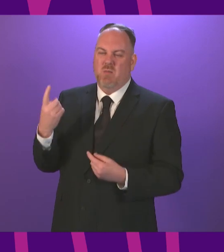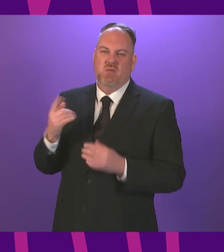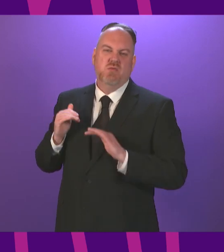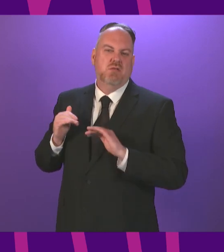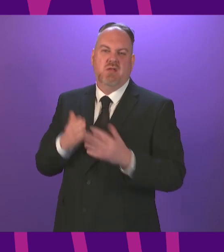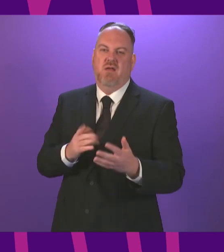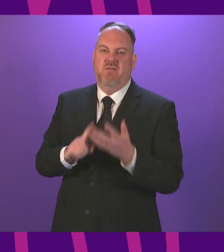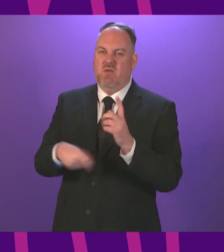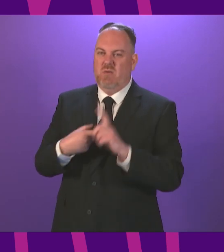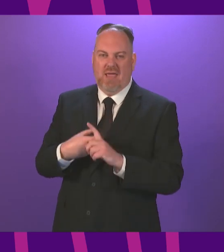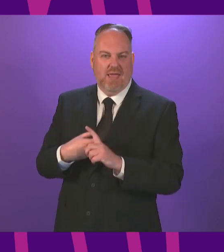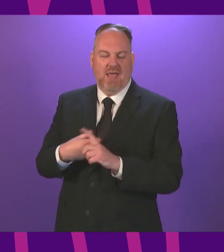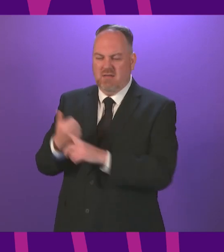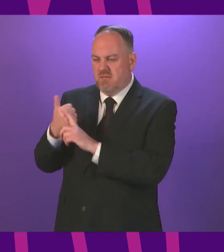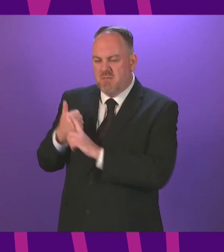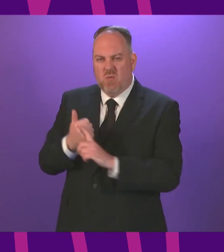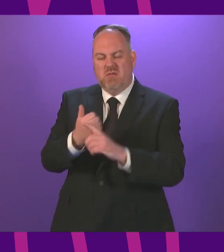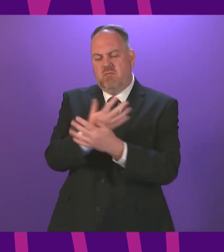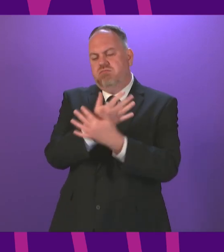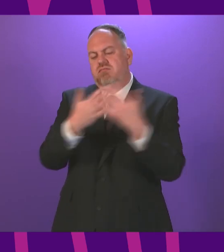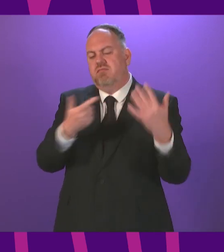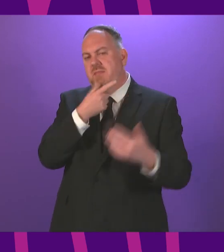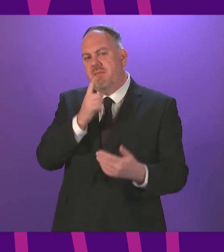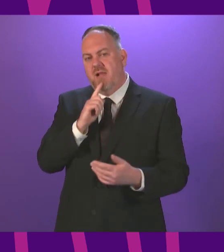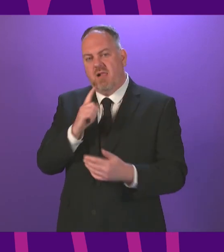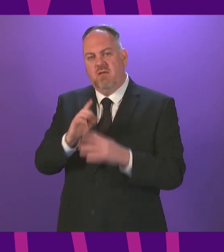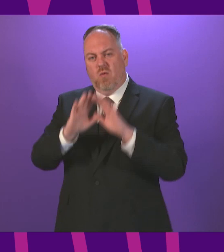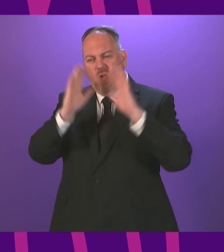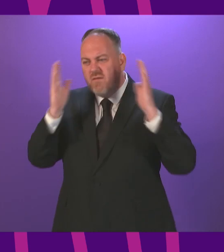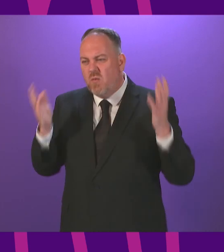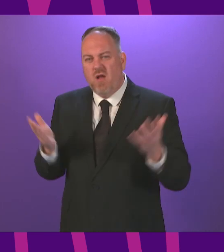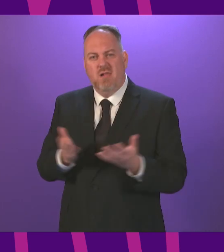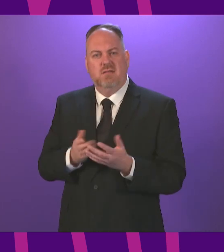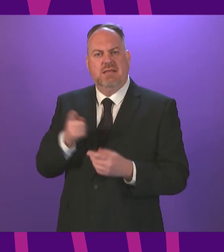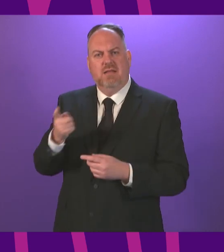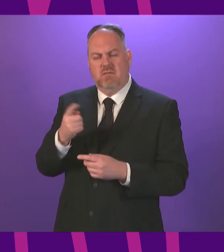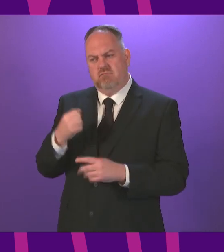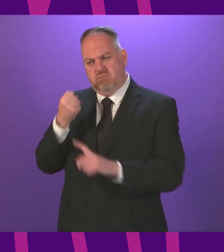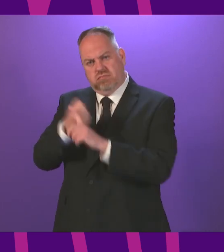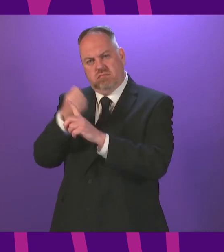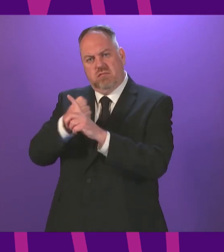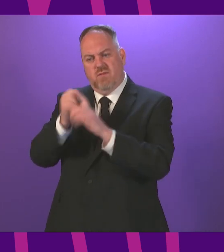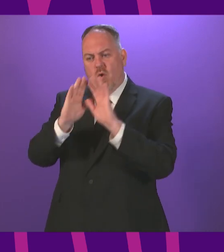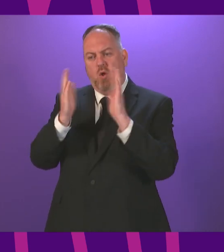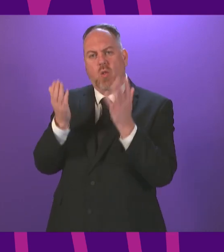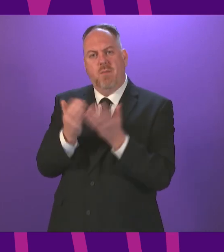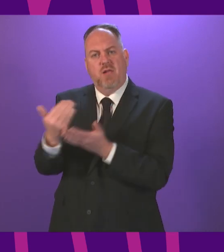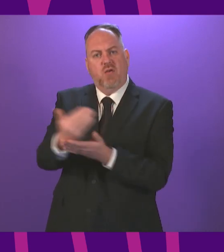as well as transforming the lives of young people around the world and promoting global conservation, which we all now recognise is so important.